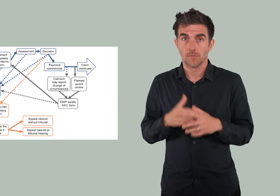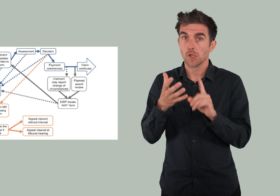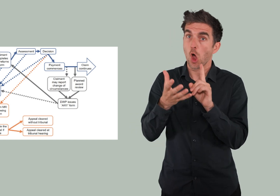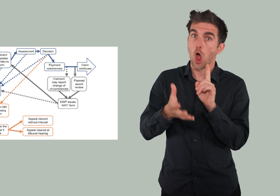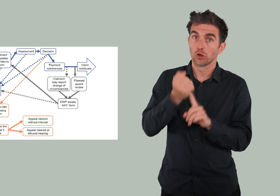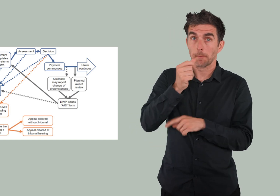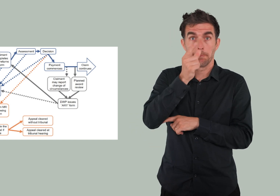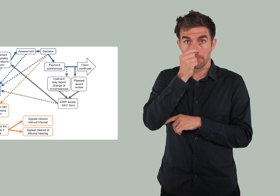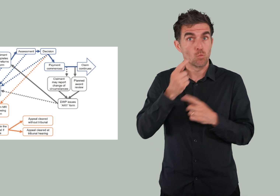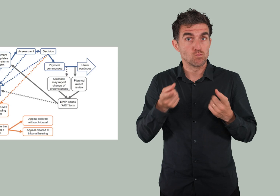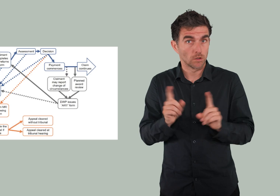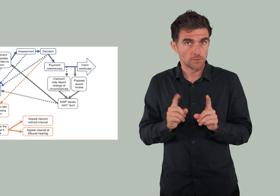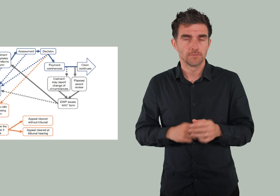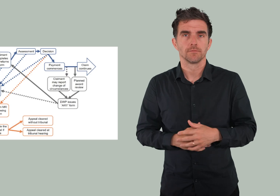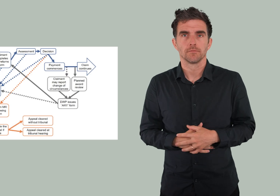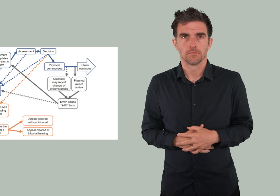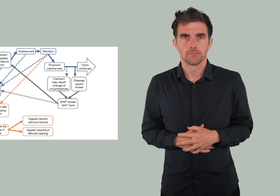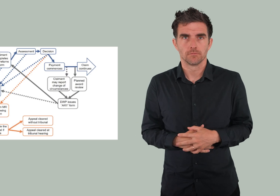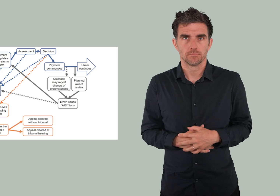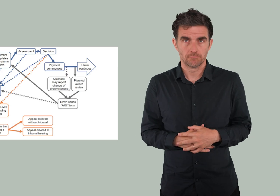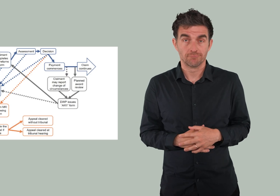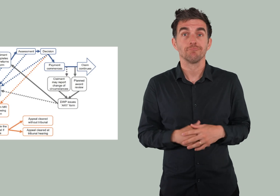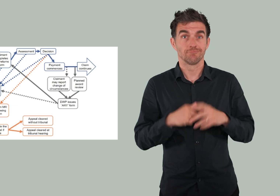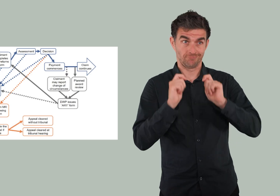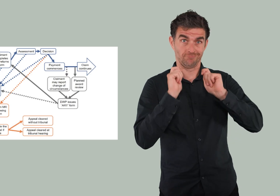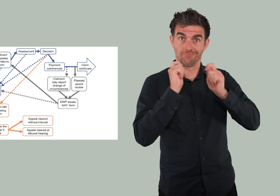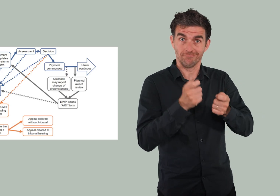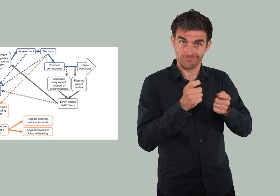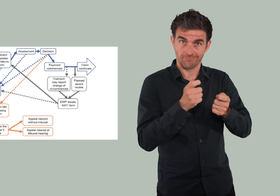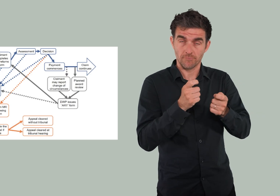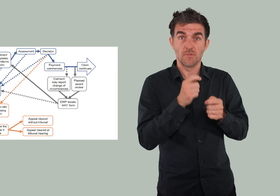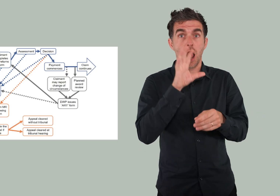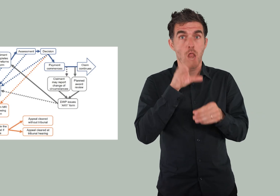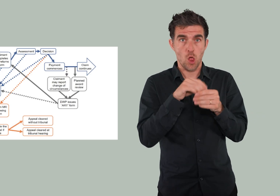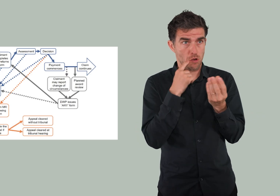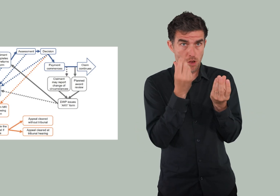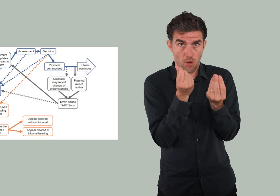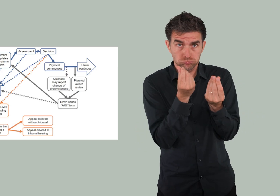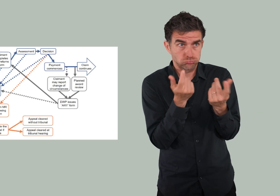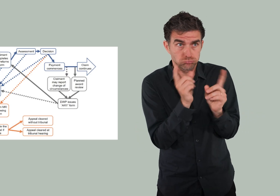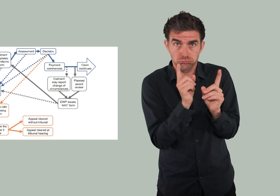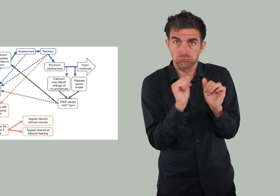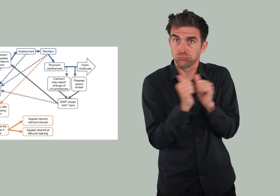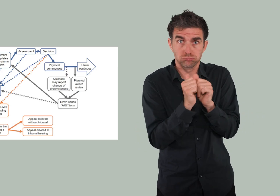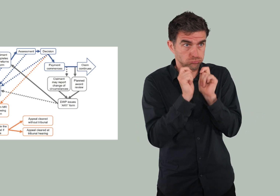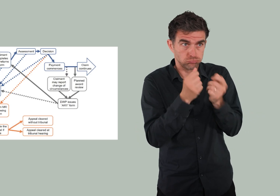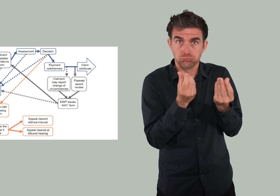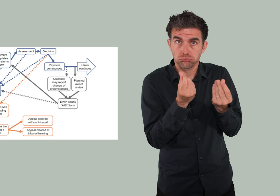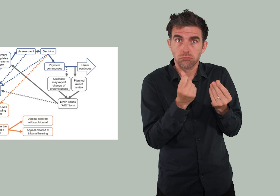The outcome may be: a) an award, including a monetary amount of the award